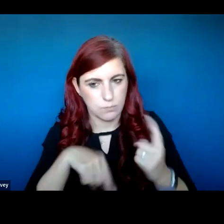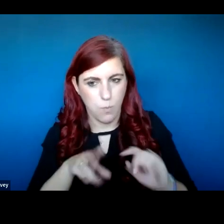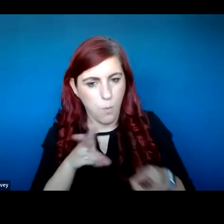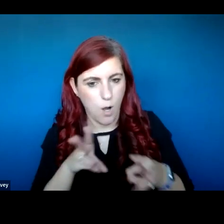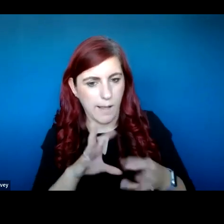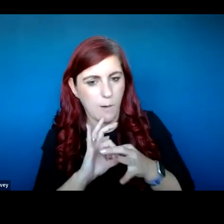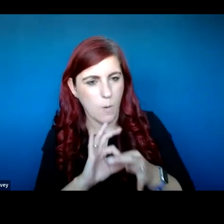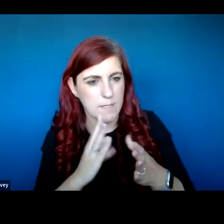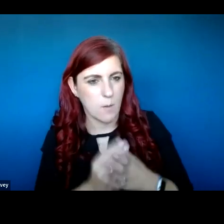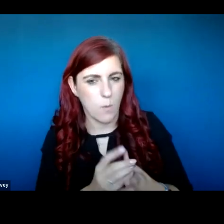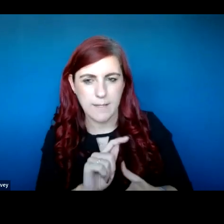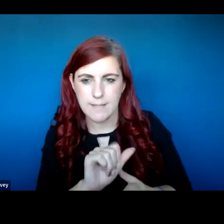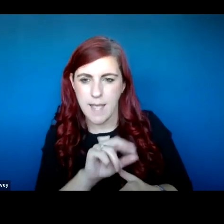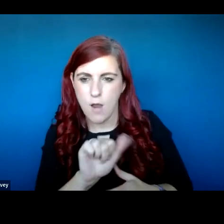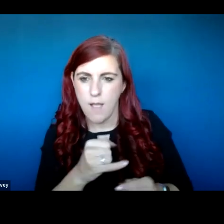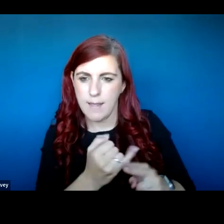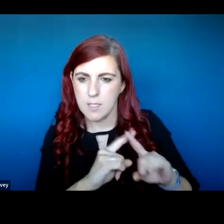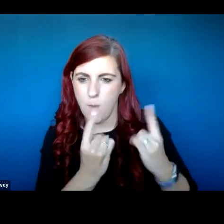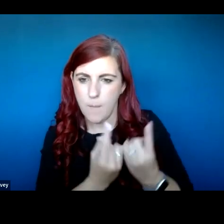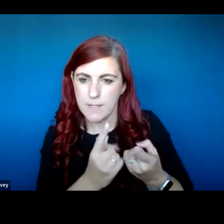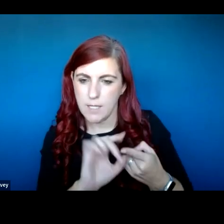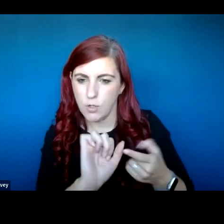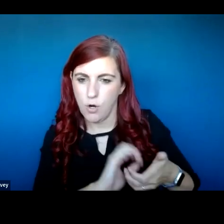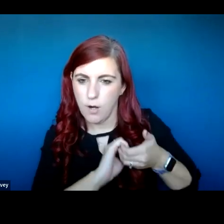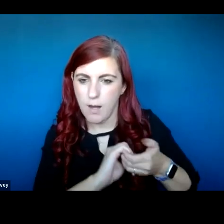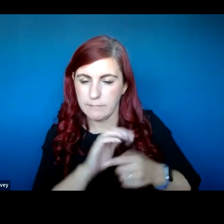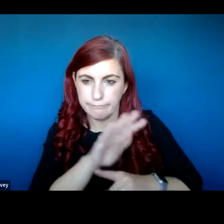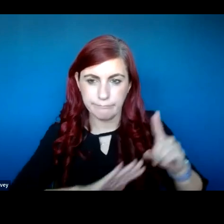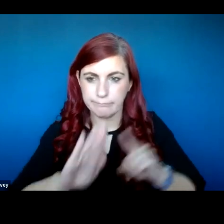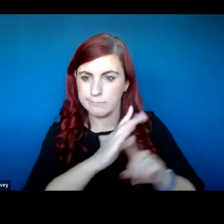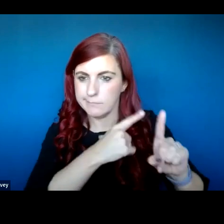with Tara in the department, but also her colleagues across the department on the